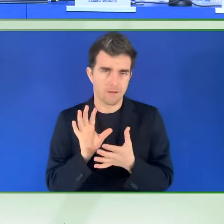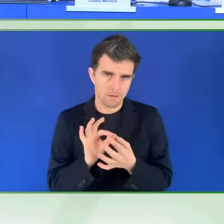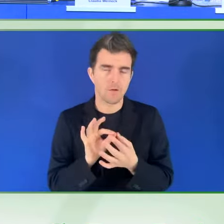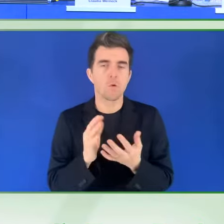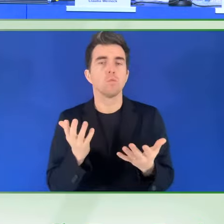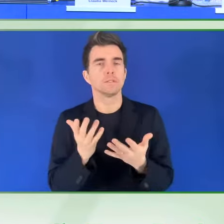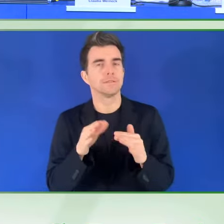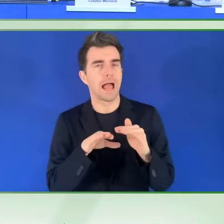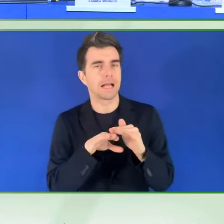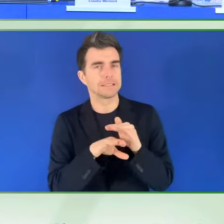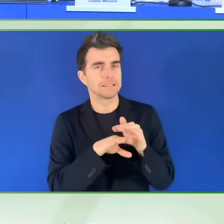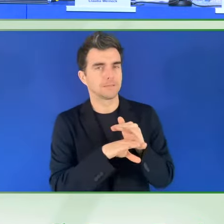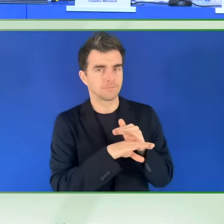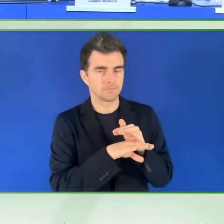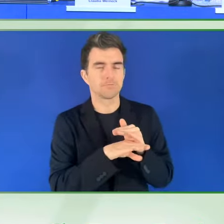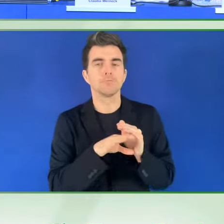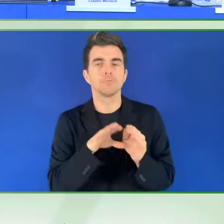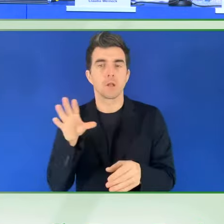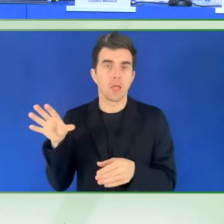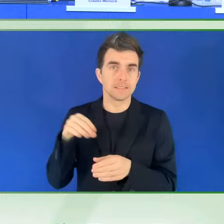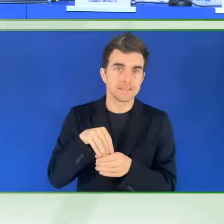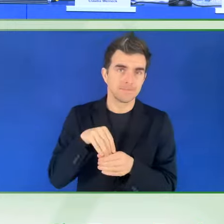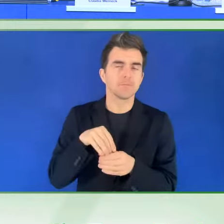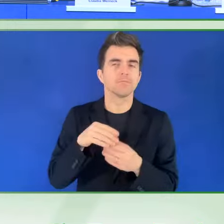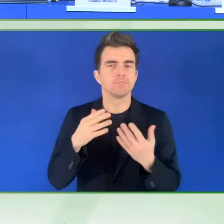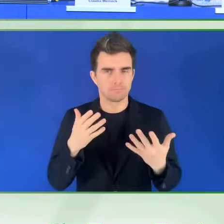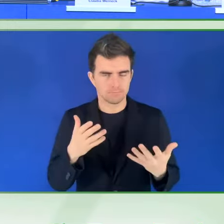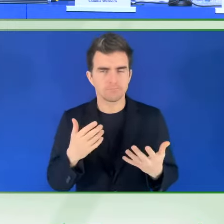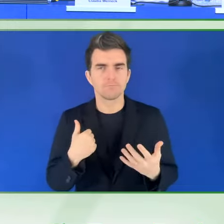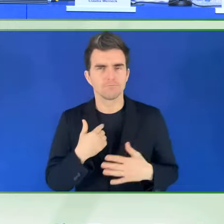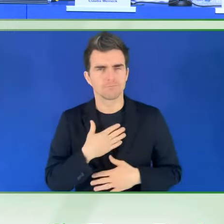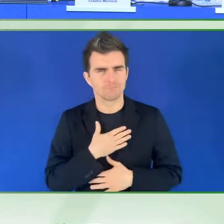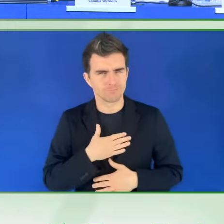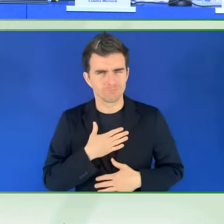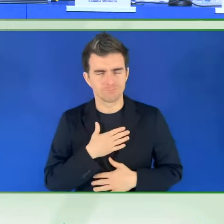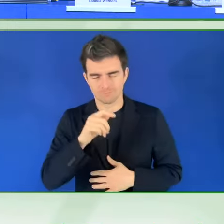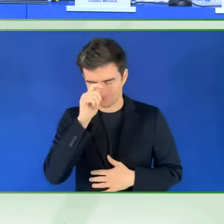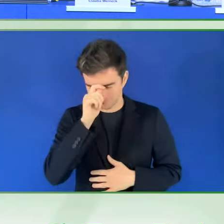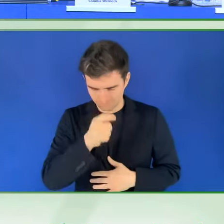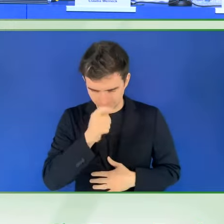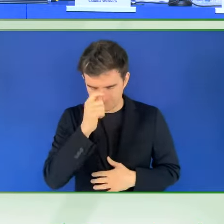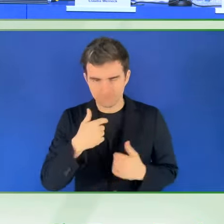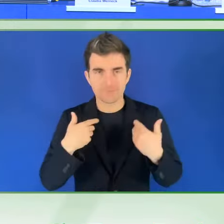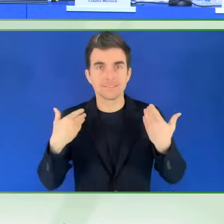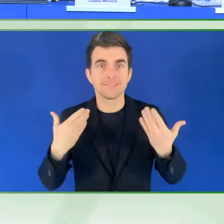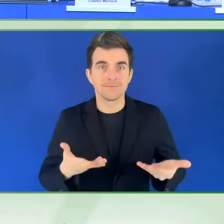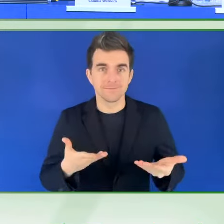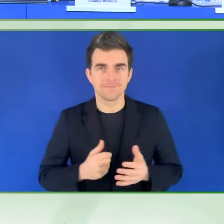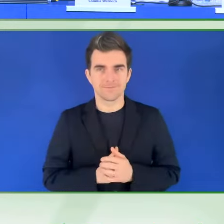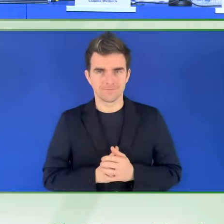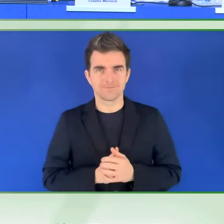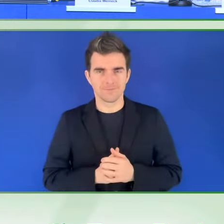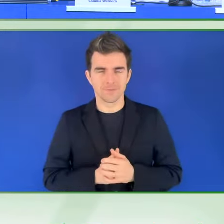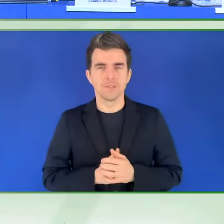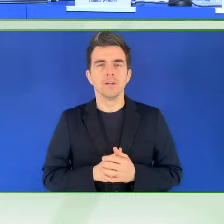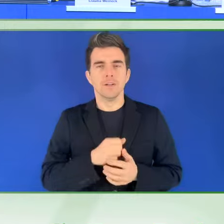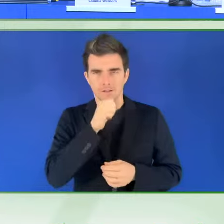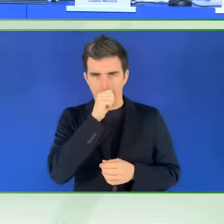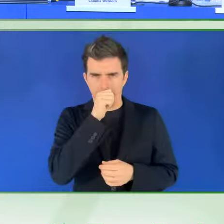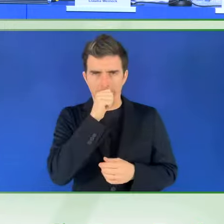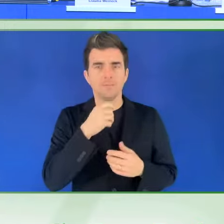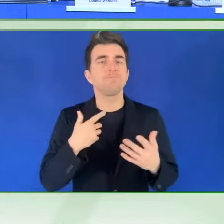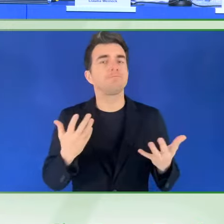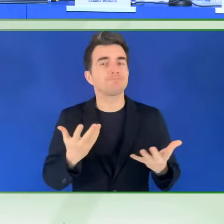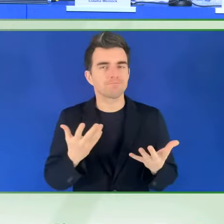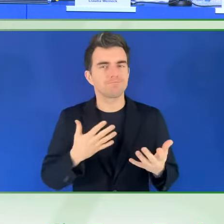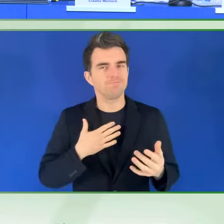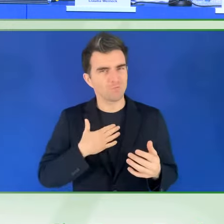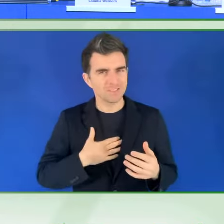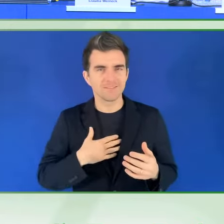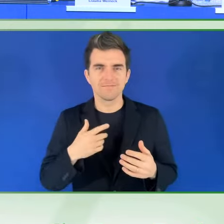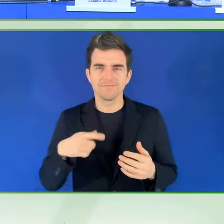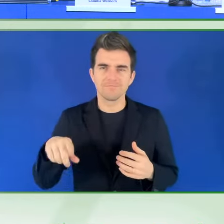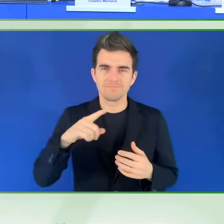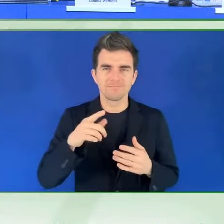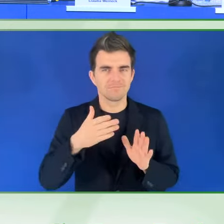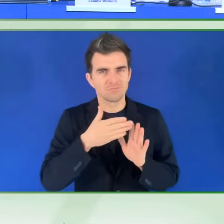We all contribute to this process, regardless of age, gender, or background.